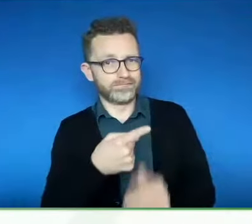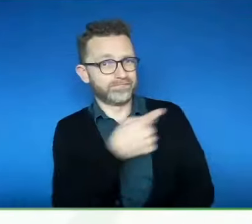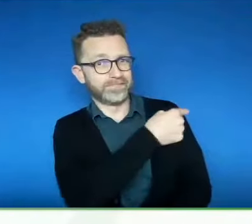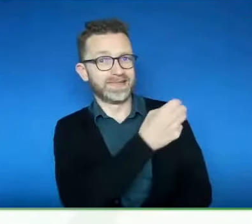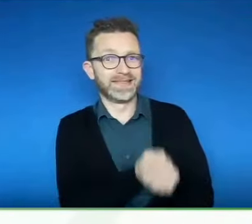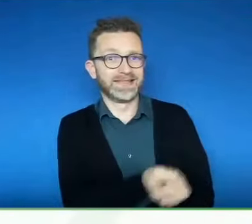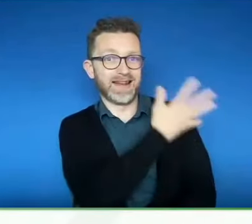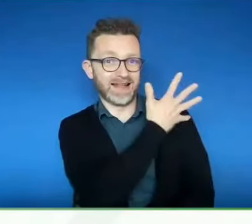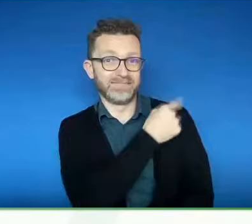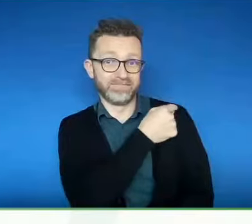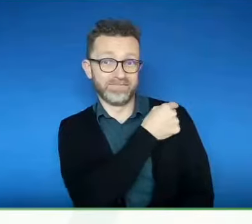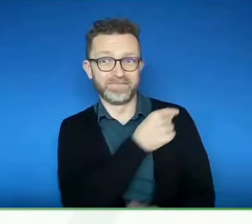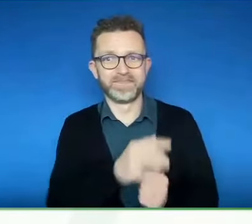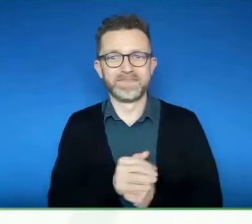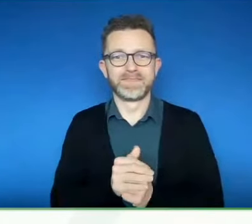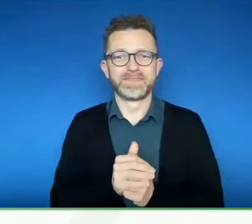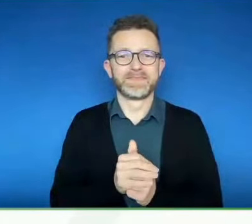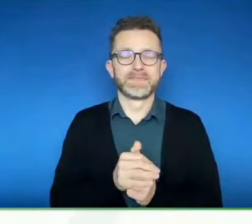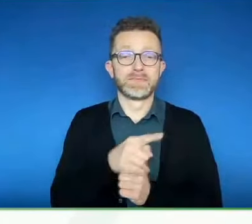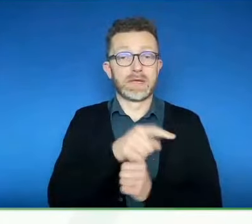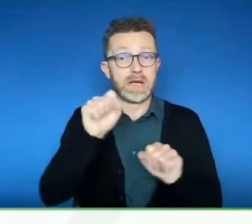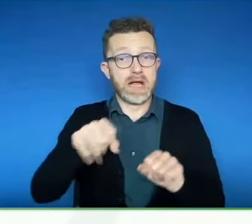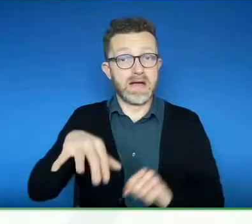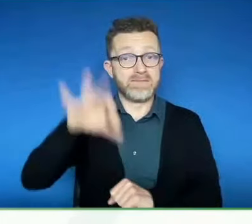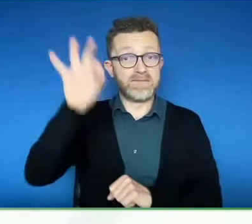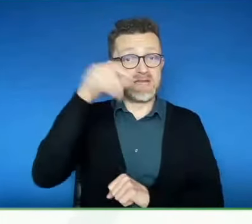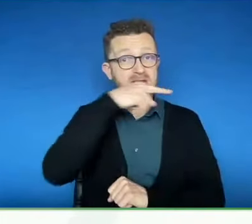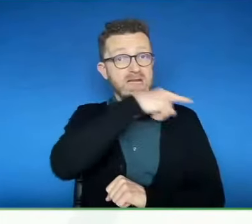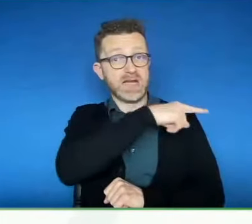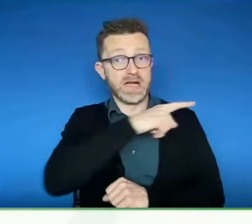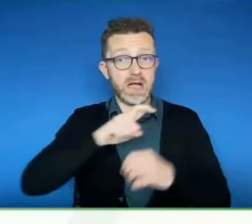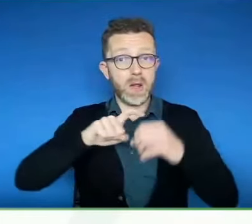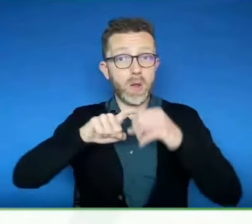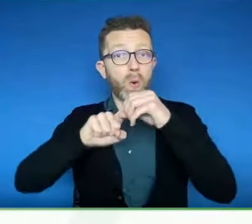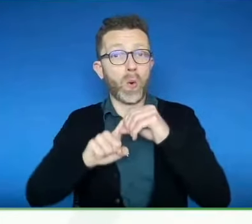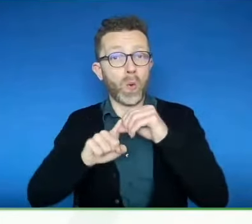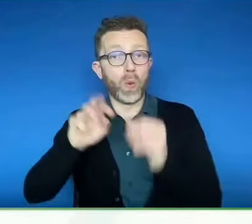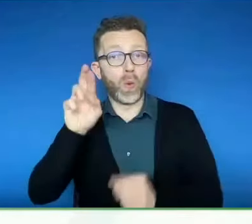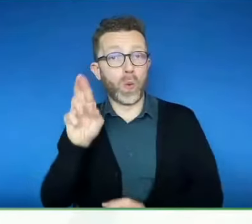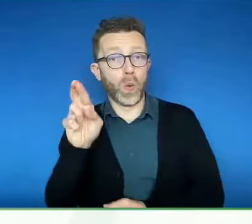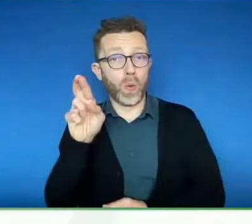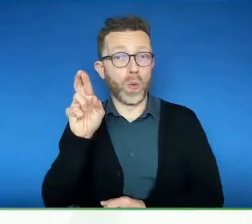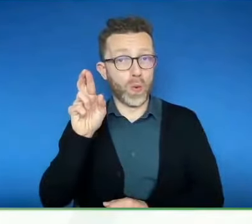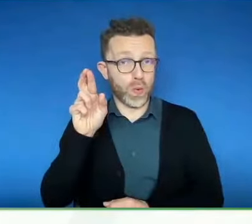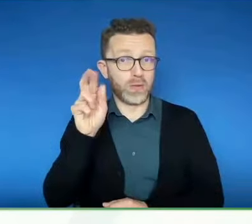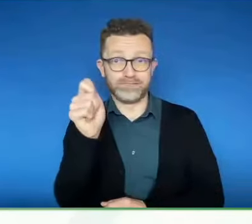Spanish and on the right you will find the guide in English and this